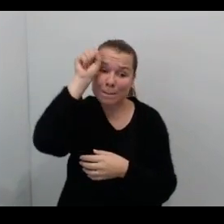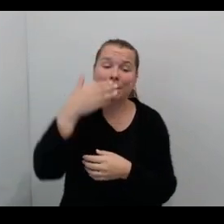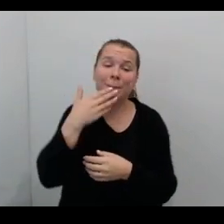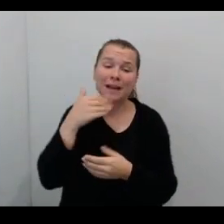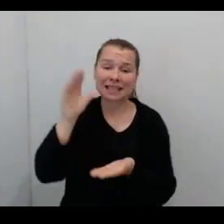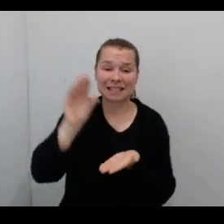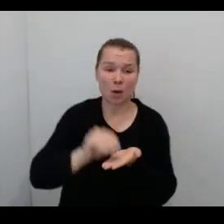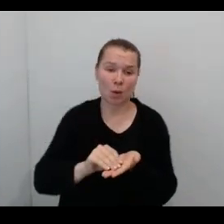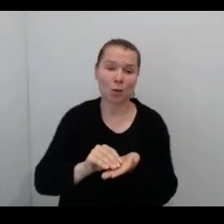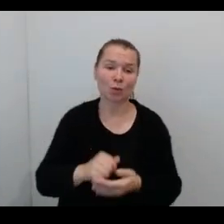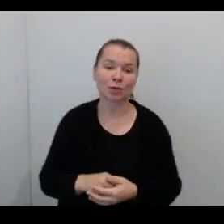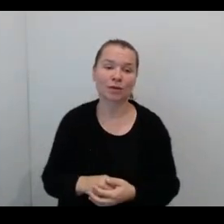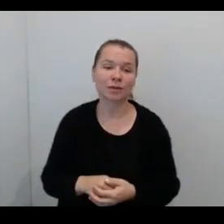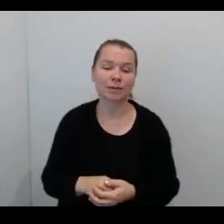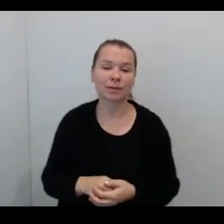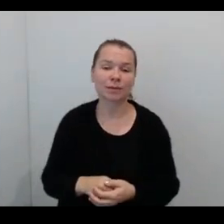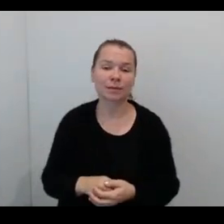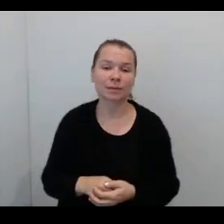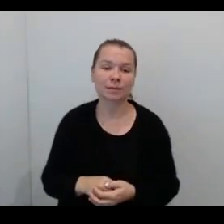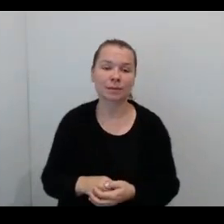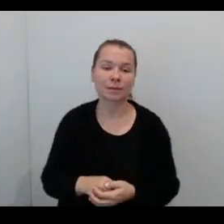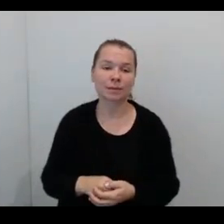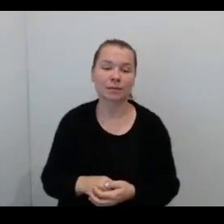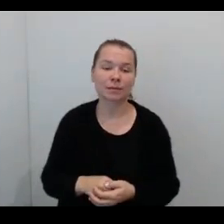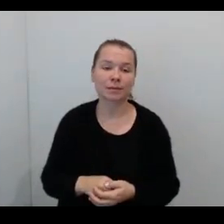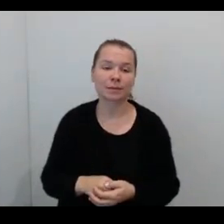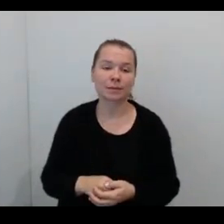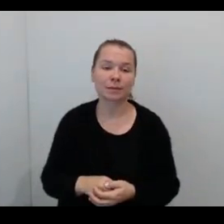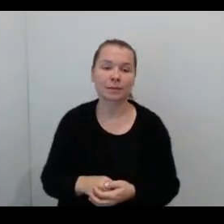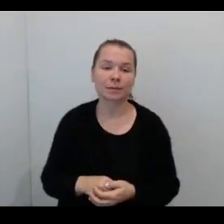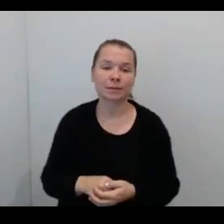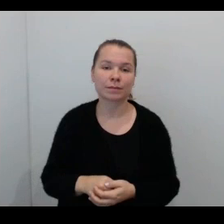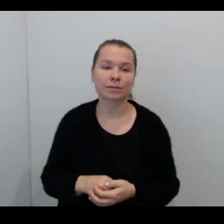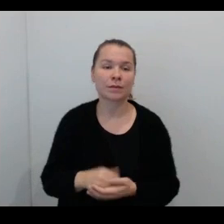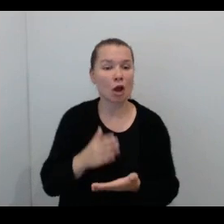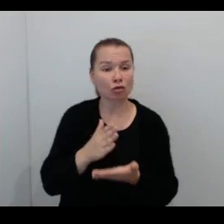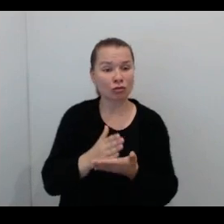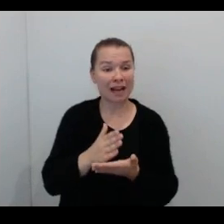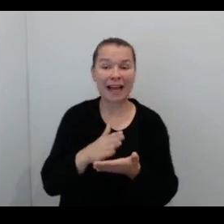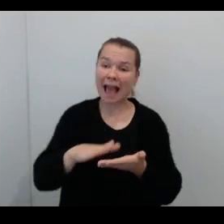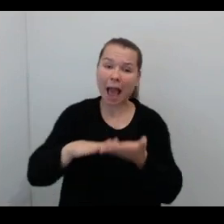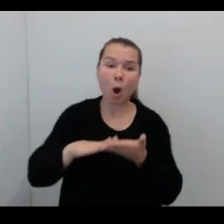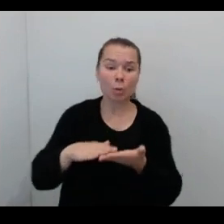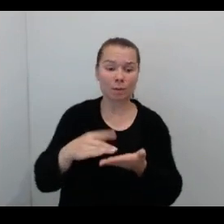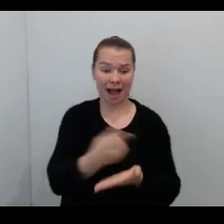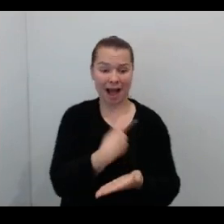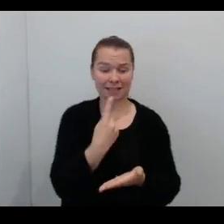This just helps Paul and Kristy as well understand your level of knowledge because we're an online